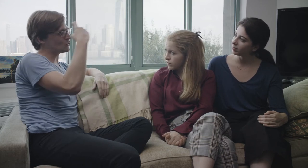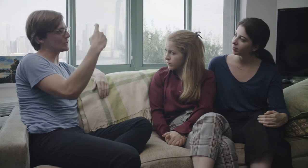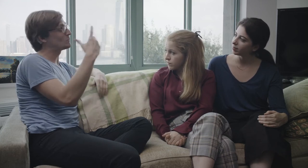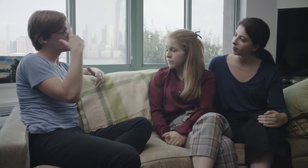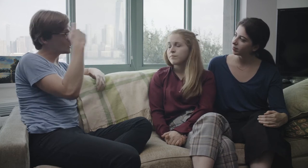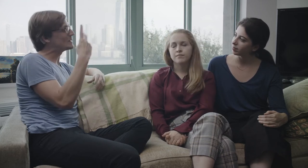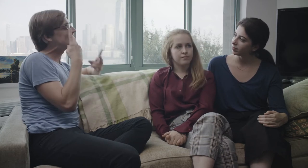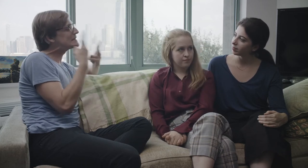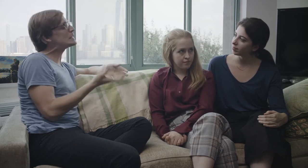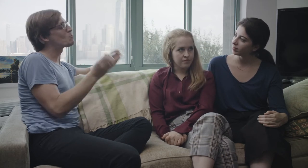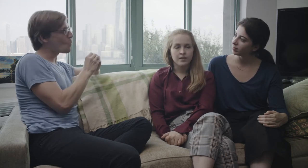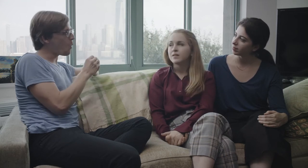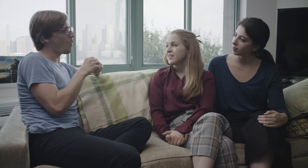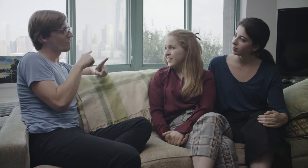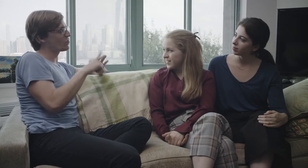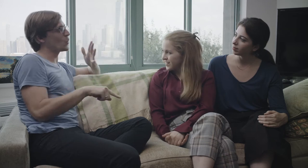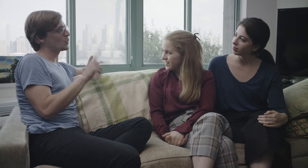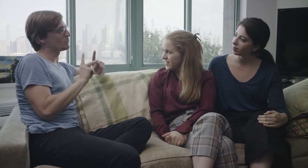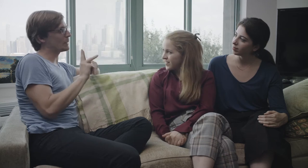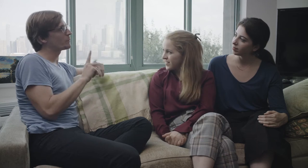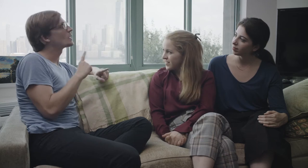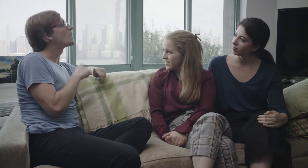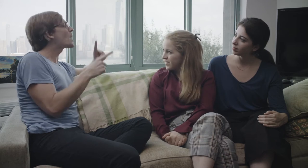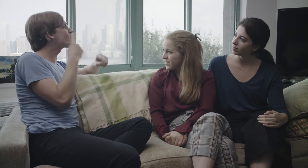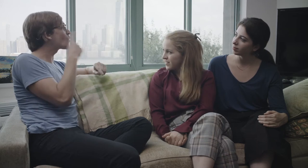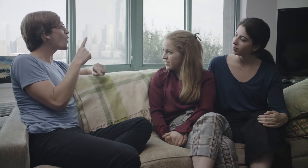So that's my dream, is to see deaf people writing plays.